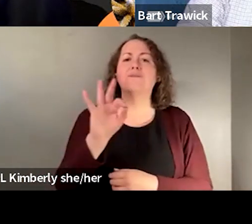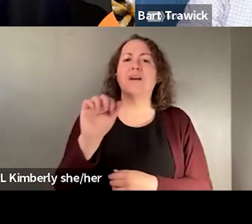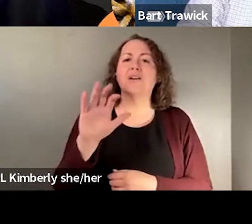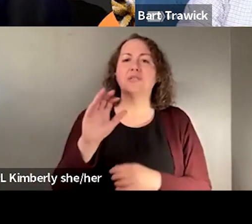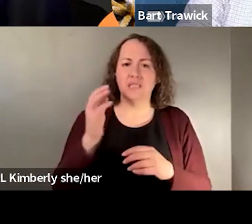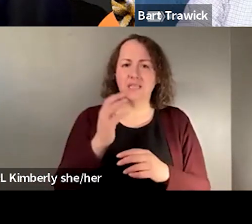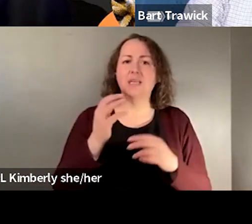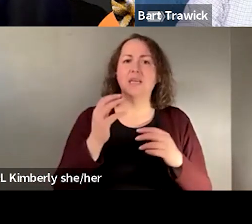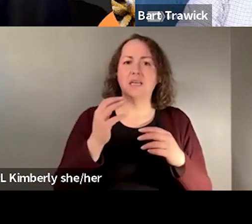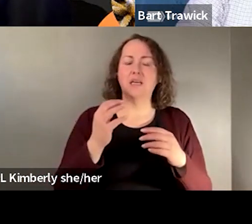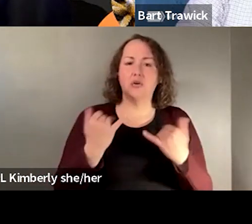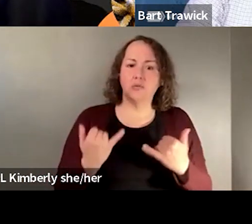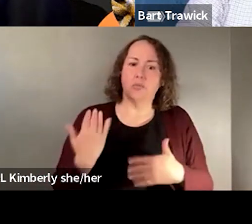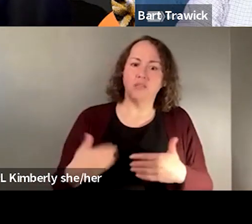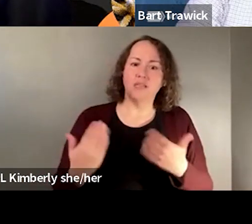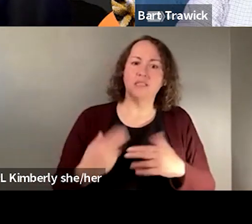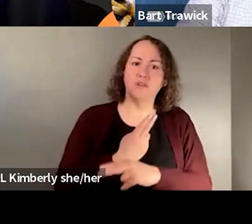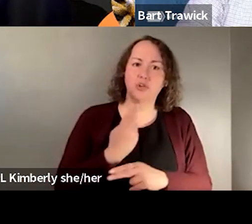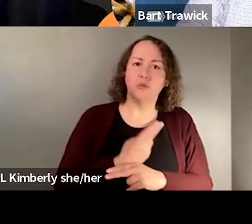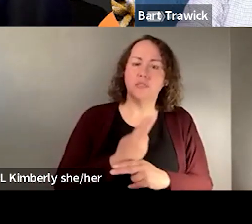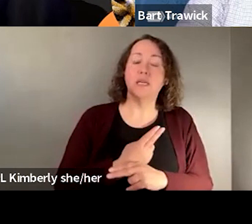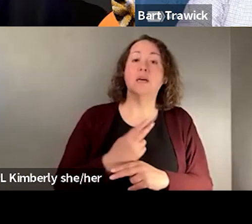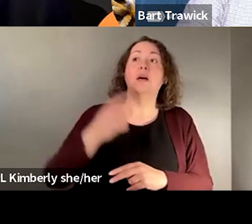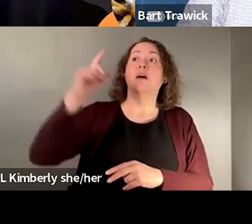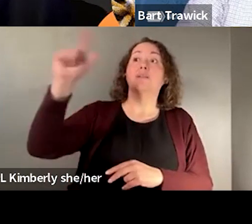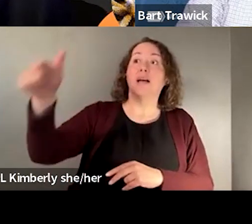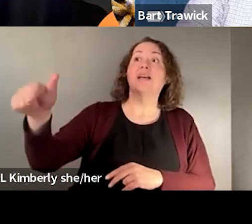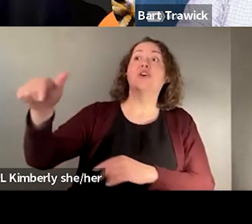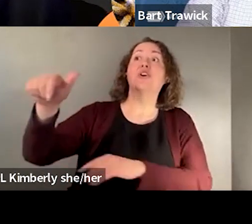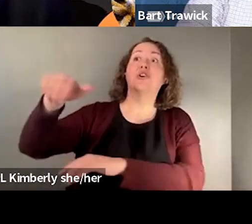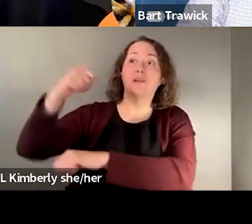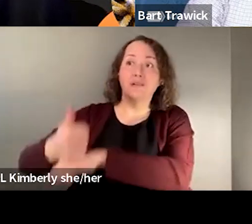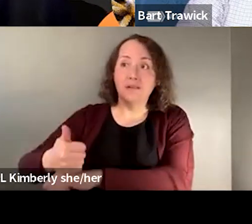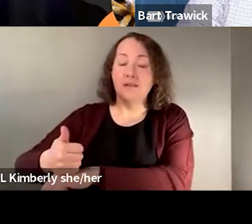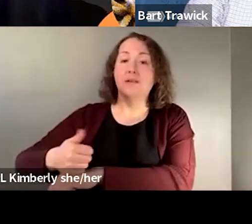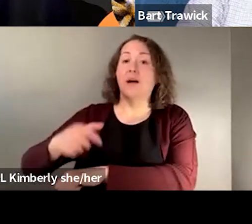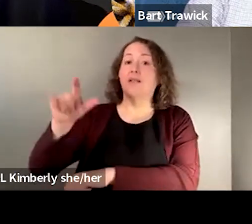so that there's a seamless transition once we go live with that in October.